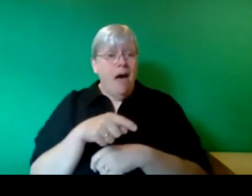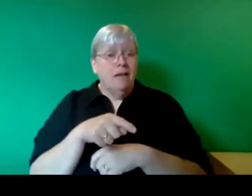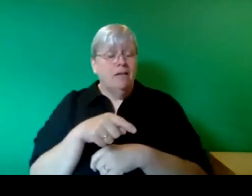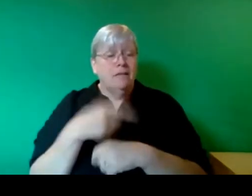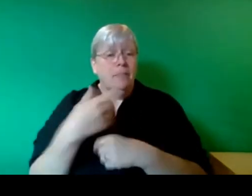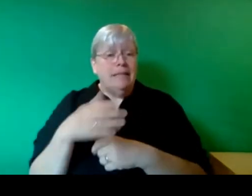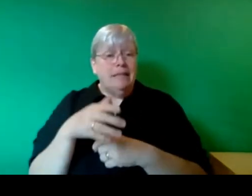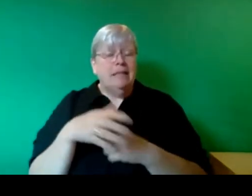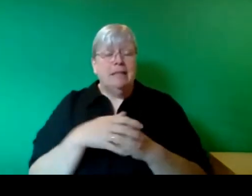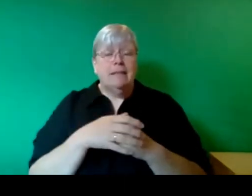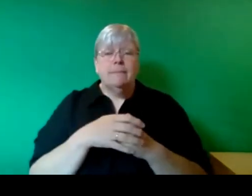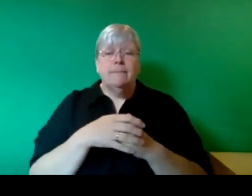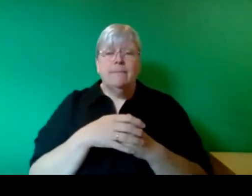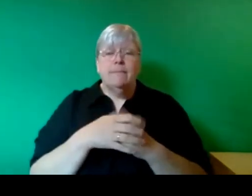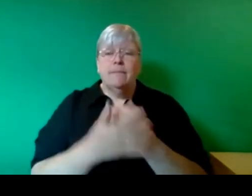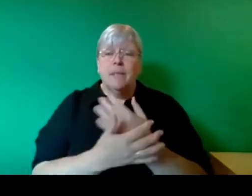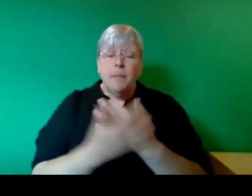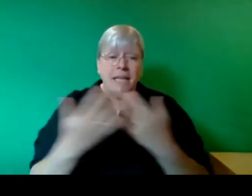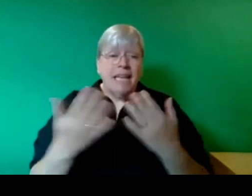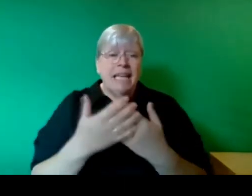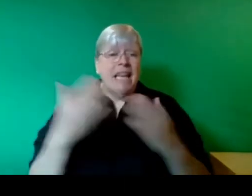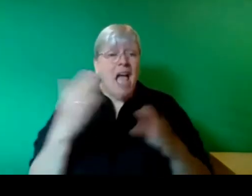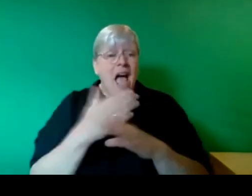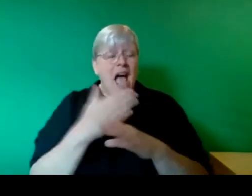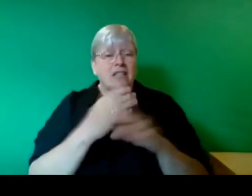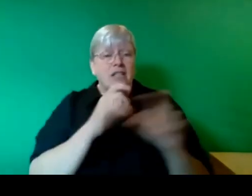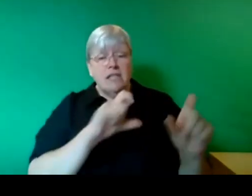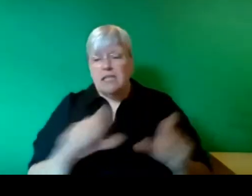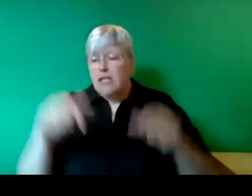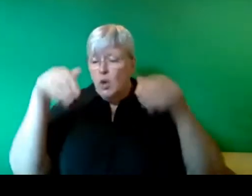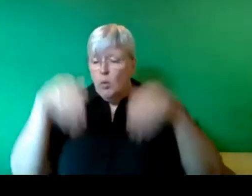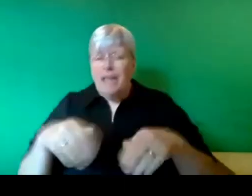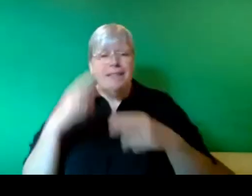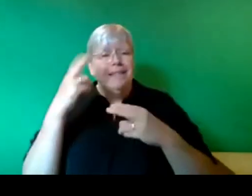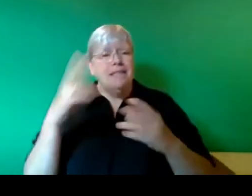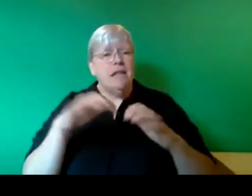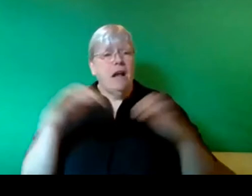while there's many actions we're still waiting to see Government pick up, we'd like to think that